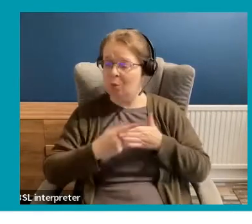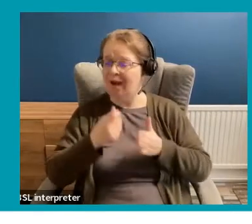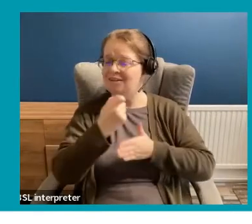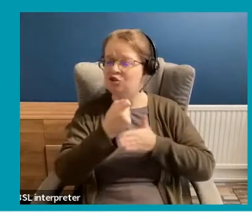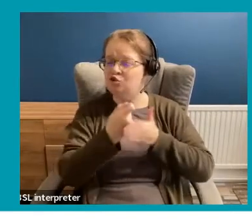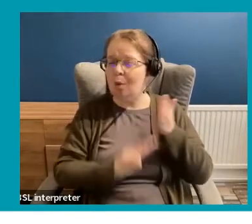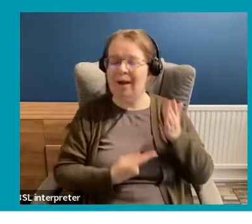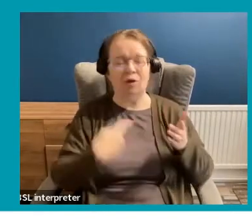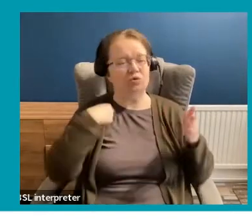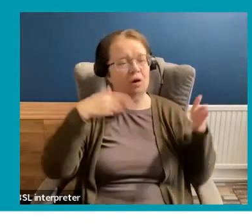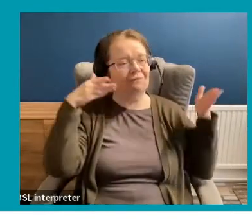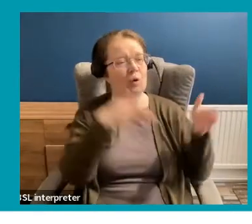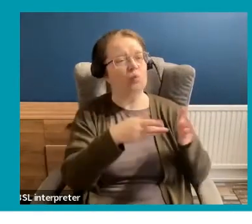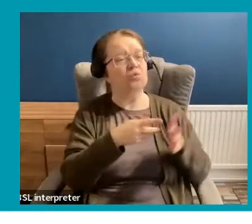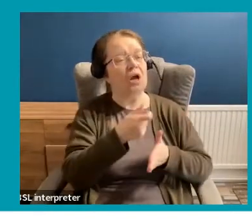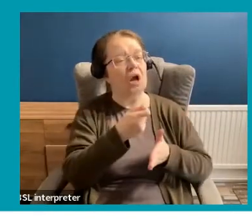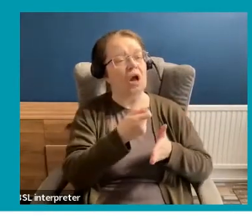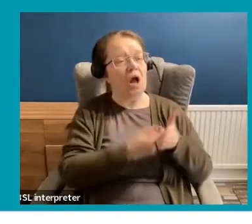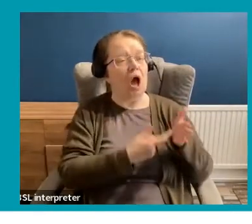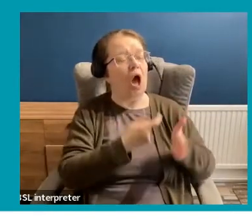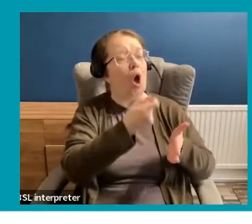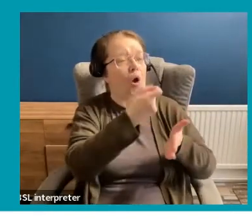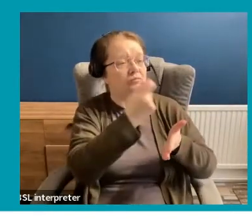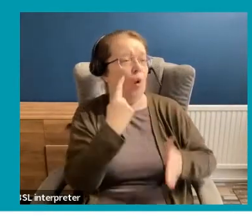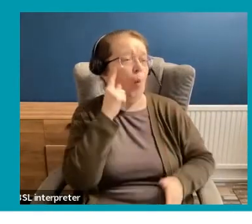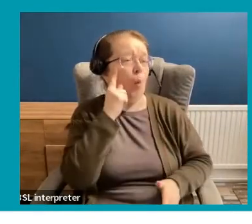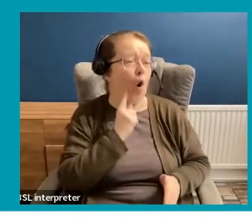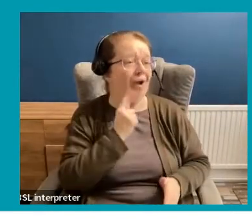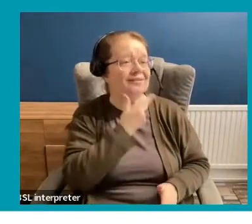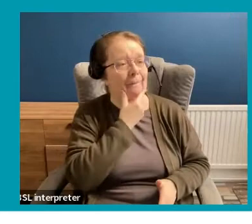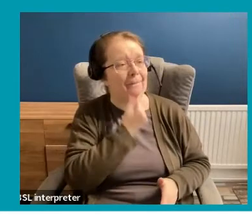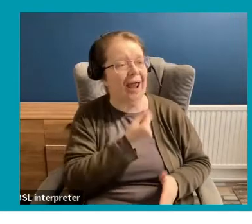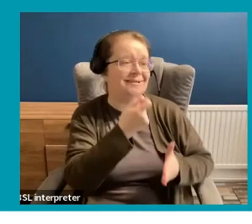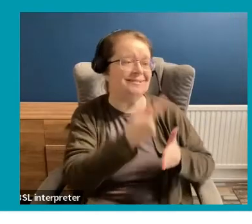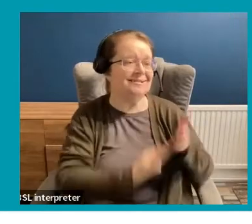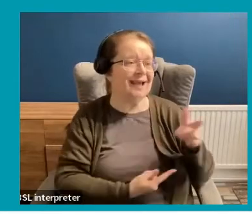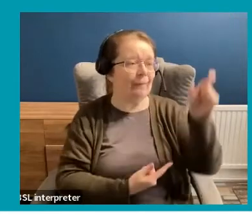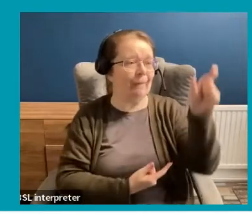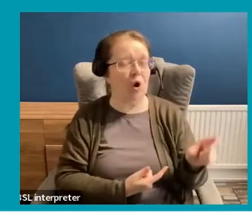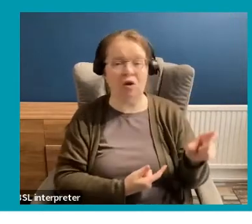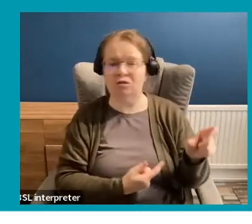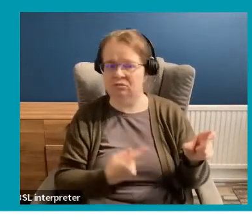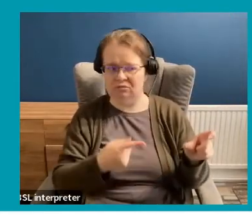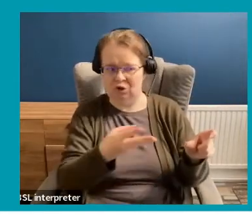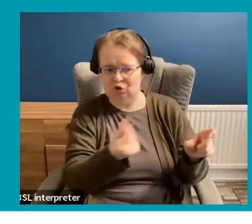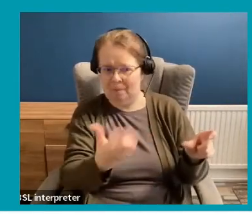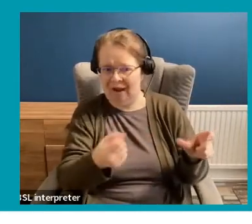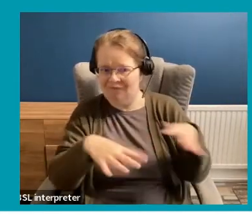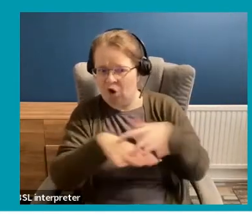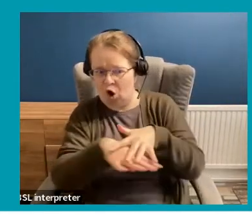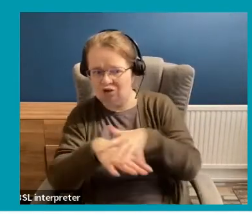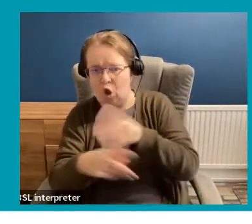talking about white male disabled people we are talking about people that have intersectional other characteristics, as well.